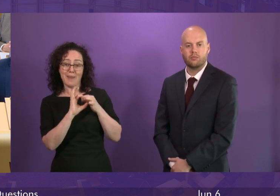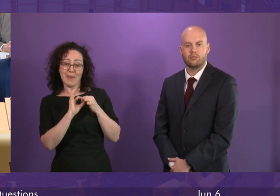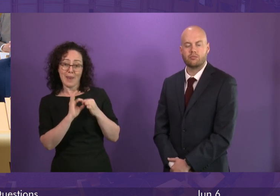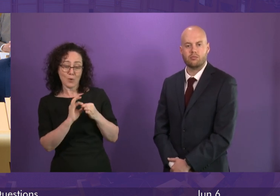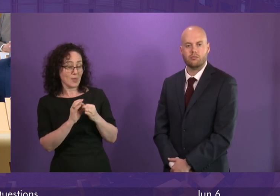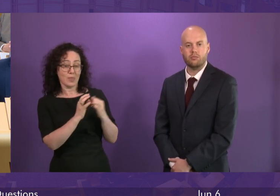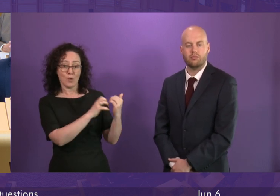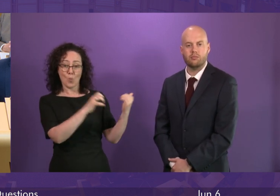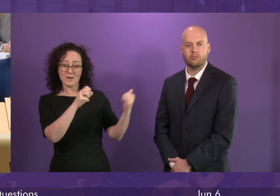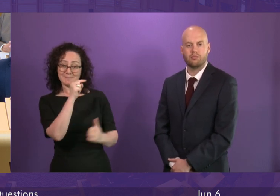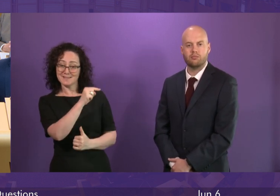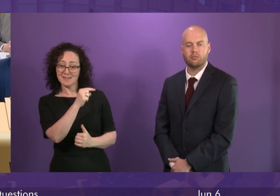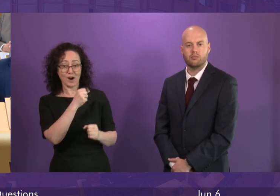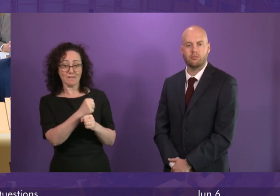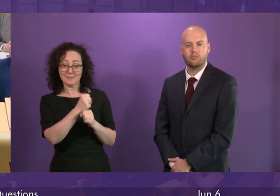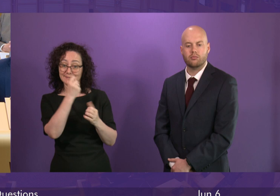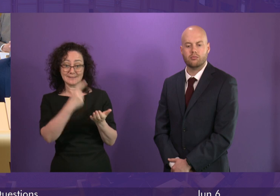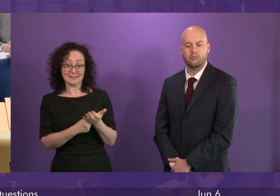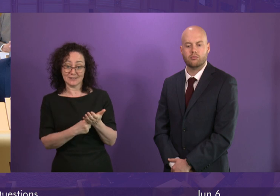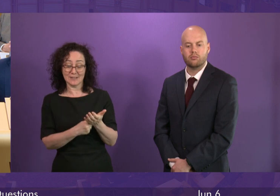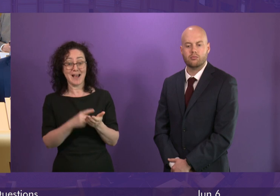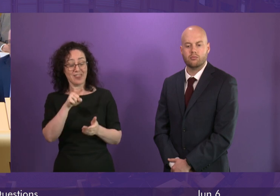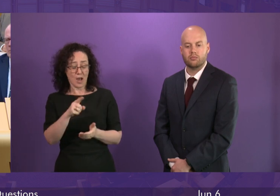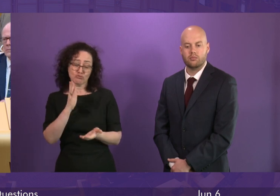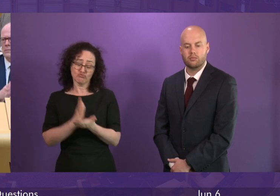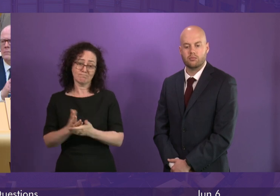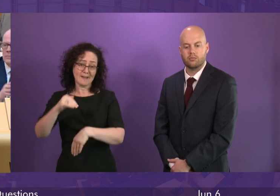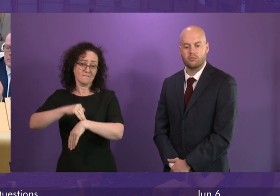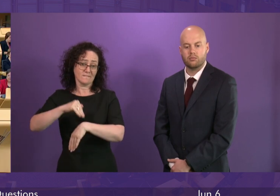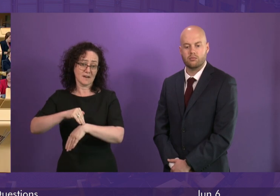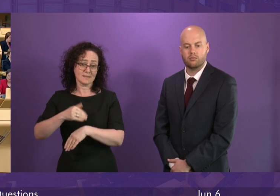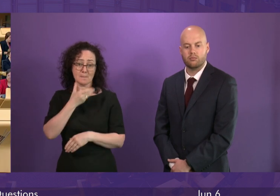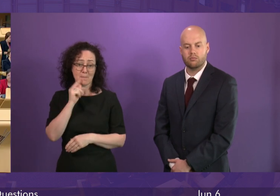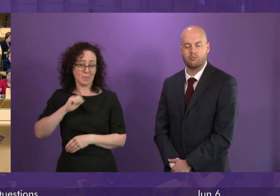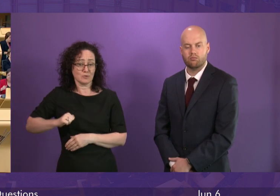Government, which are deeply damaging to the lives of individuals in Scotland.